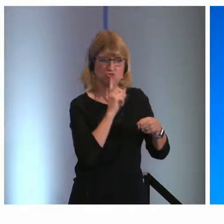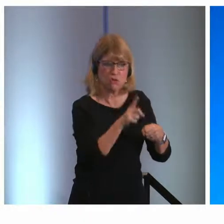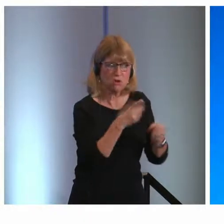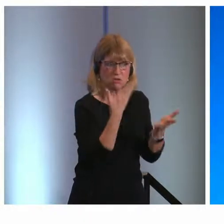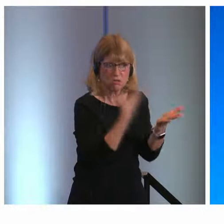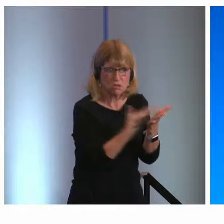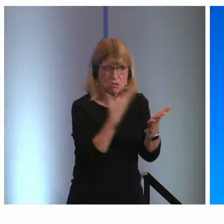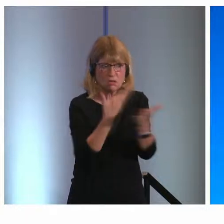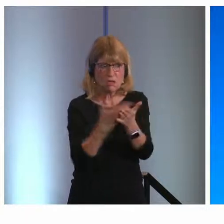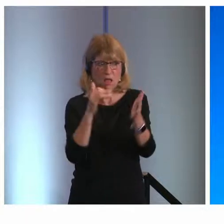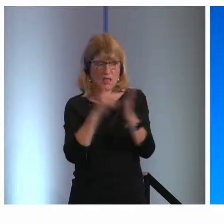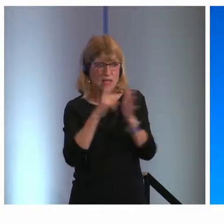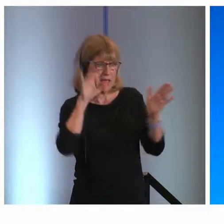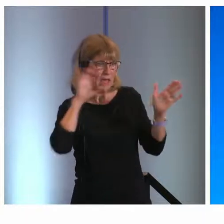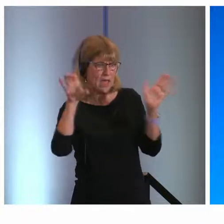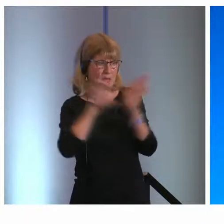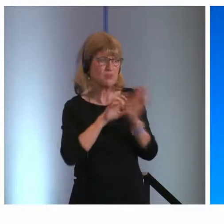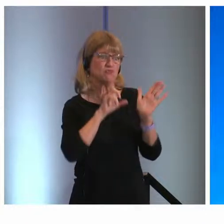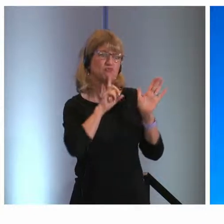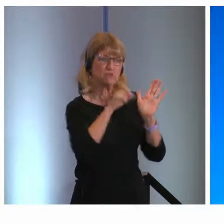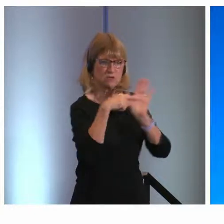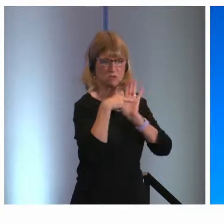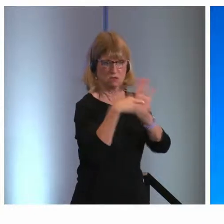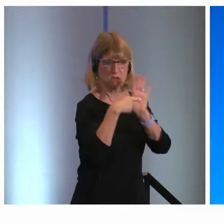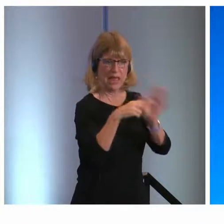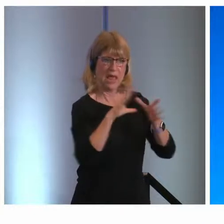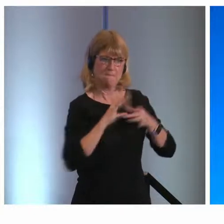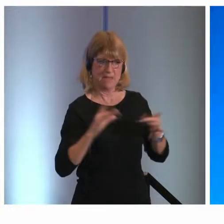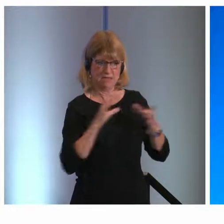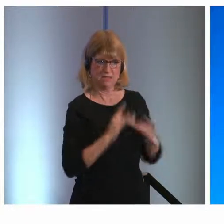and services, tap them for confirming that the images are